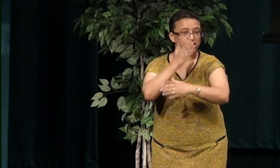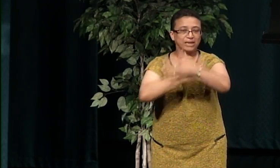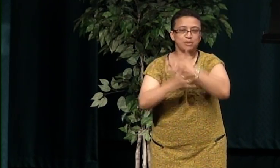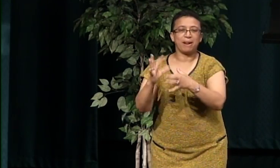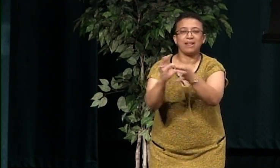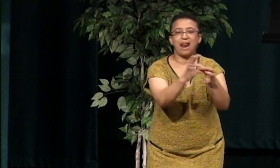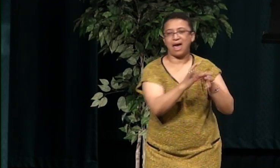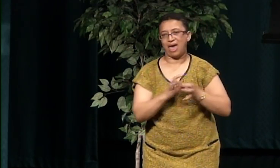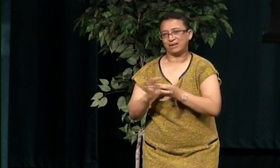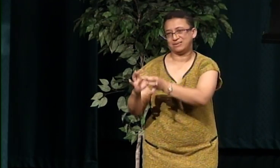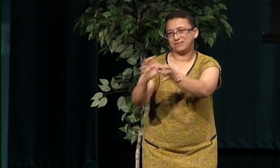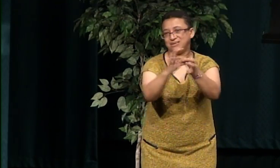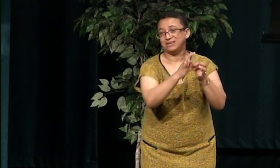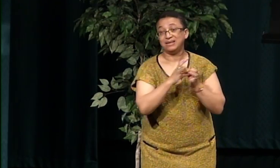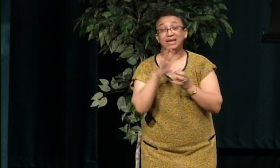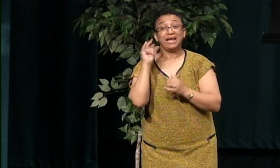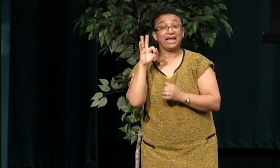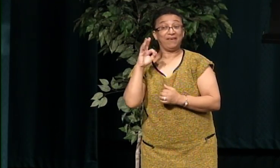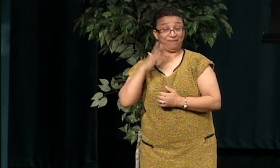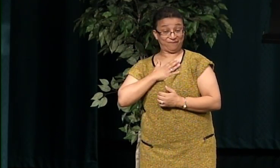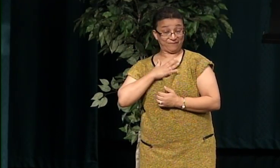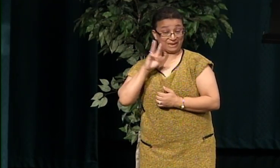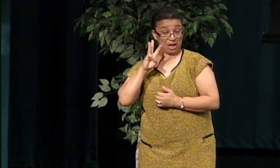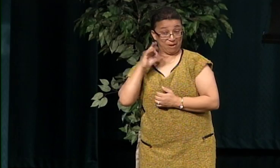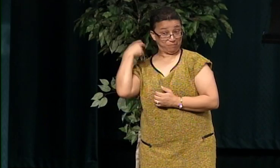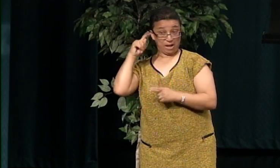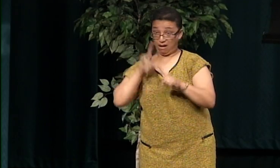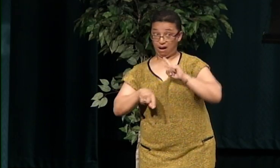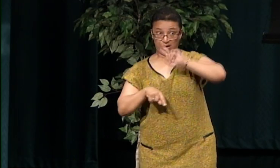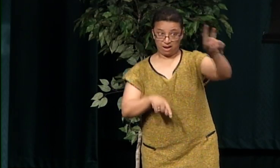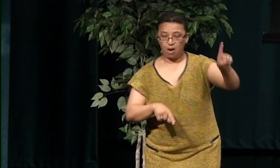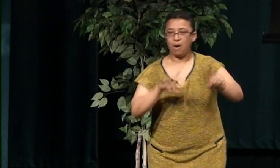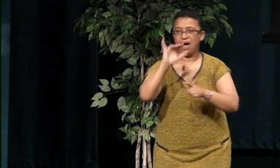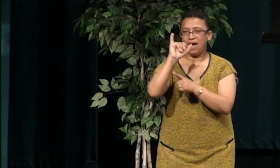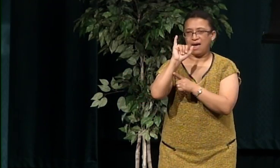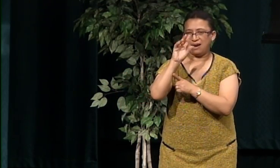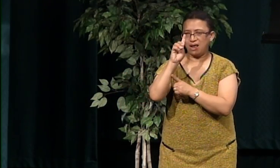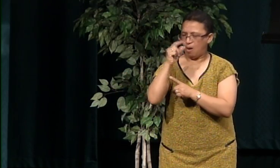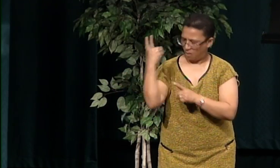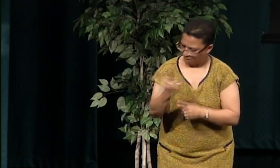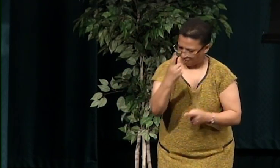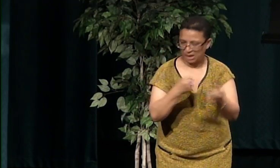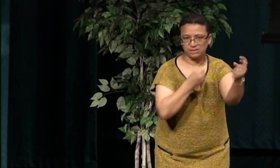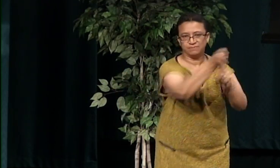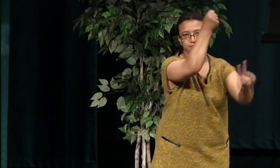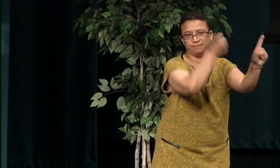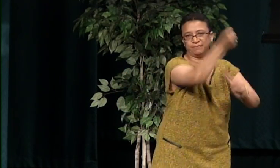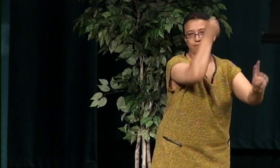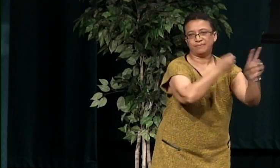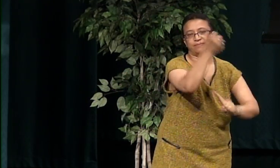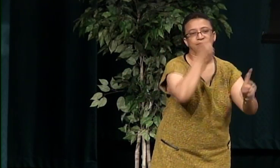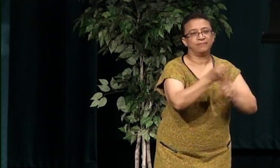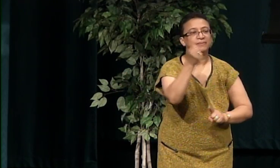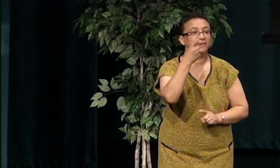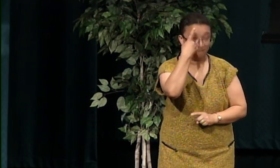with the International Disability Alliance and if for any reason a W.F.D. representative can't go,